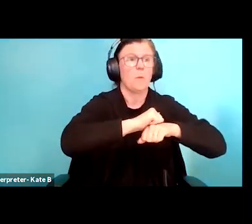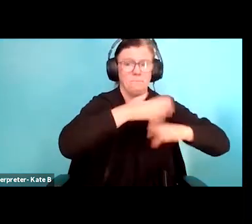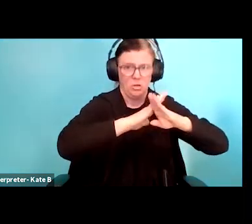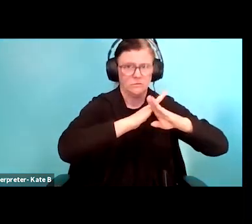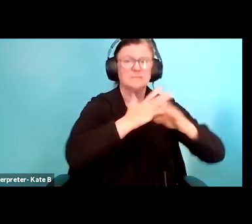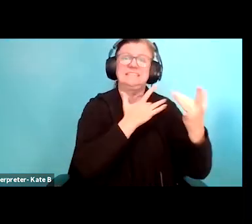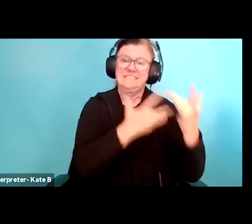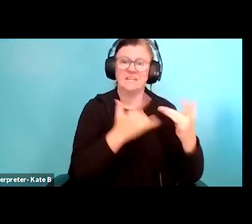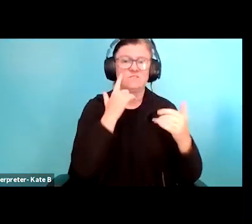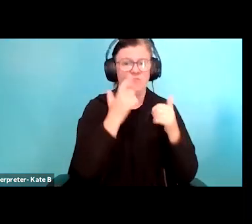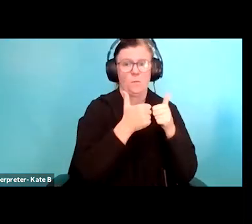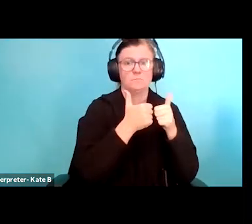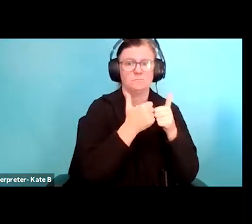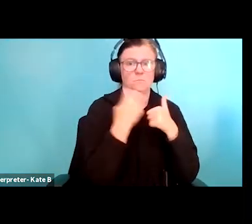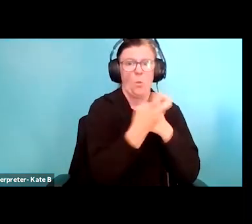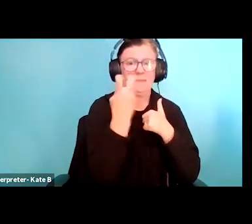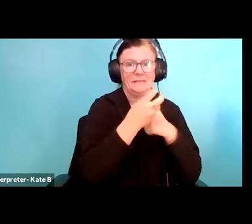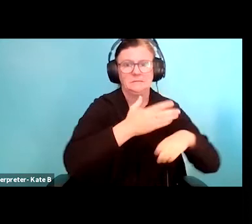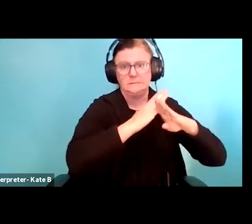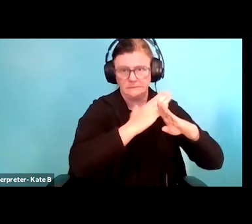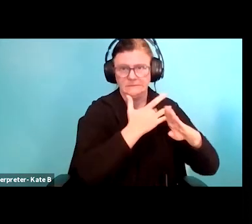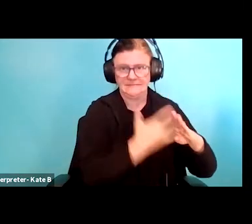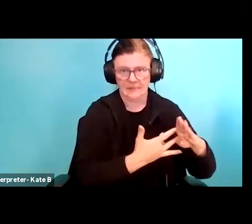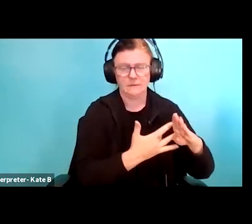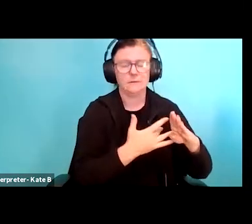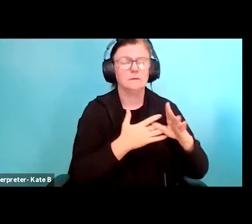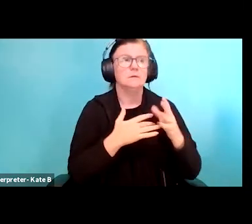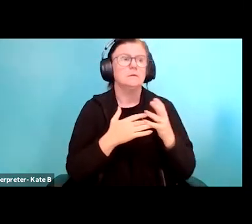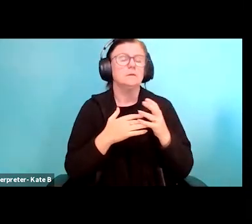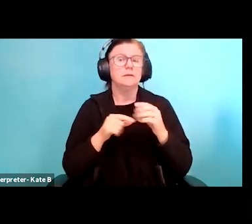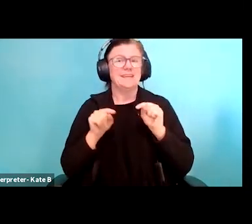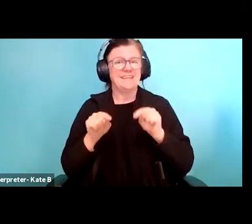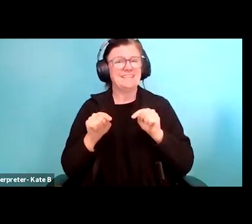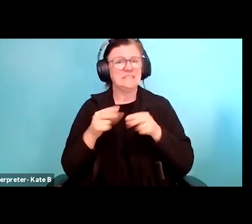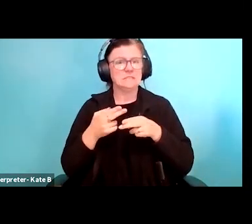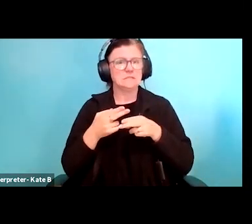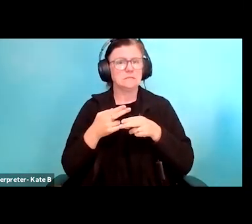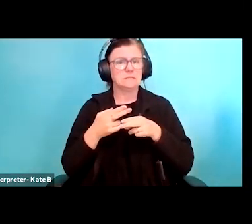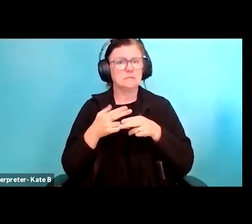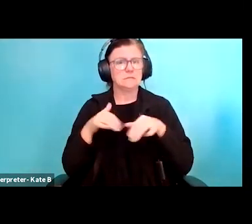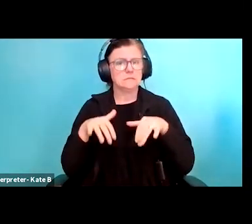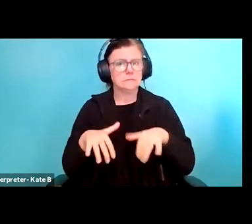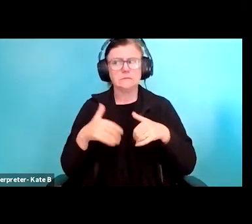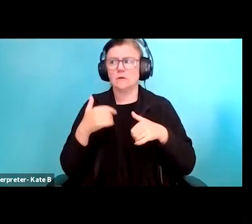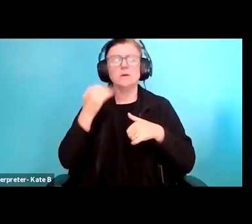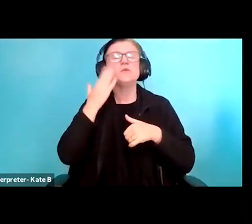among older adults. Earlier I mentioned these temporary shocks moving to a new school moving